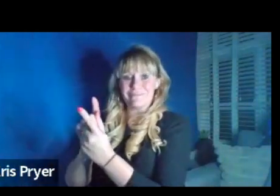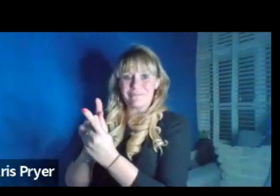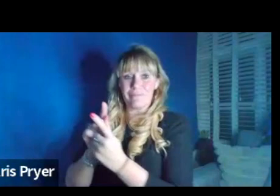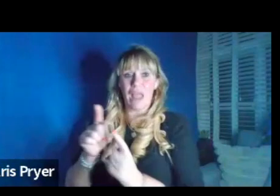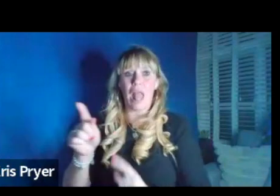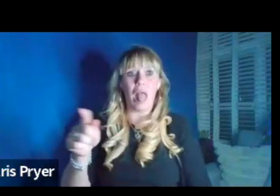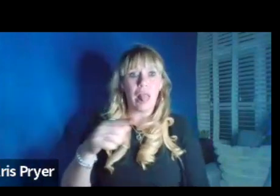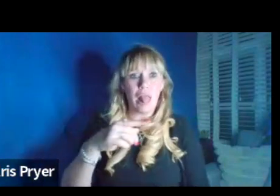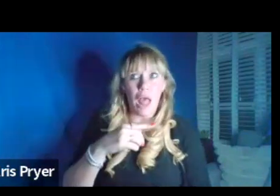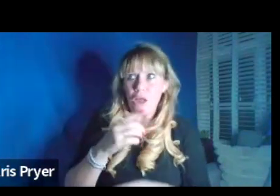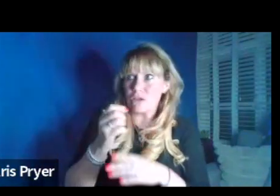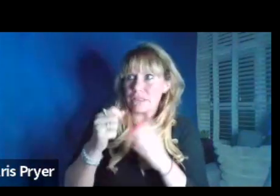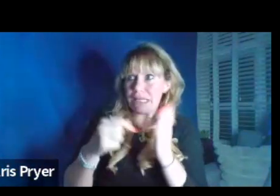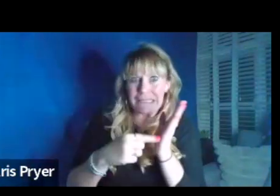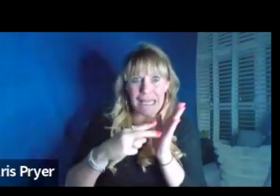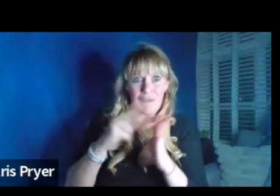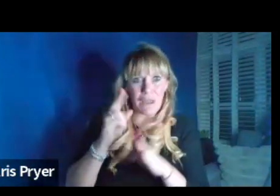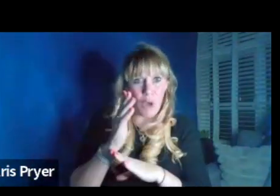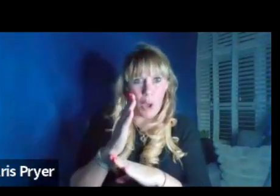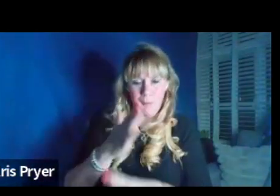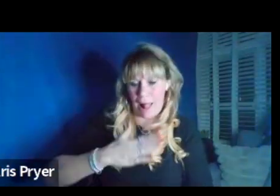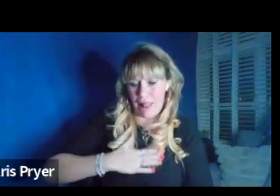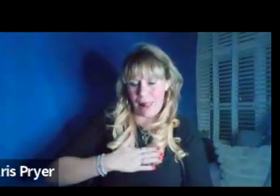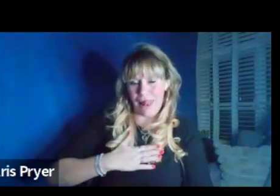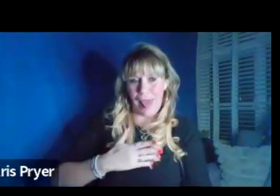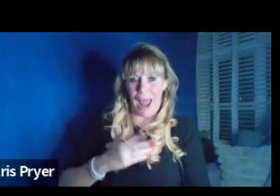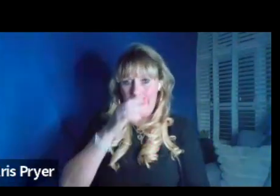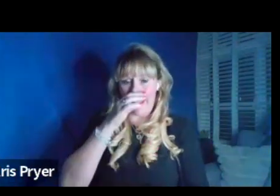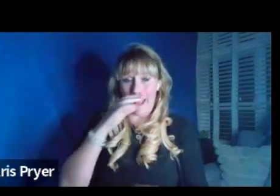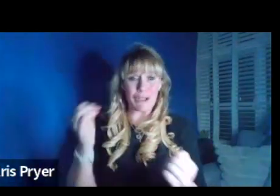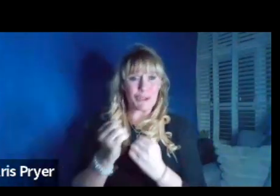Where this woman teaches calm authority